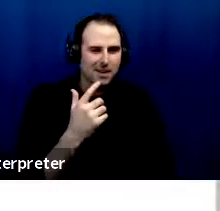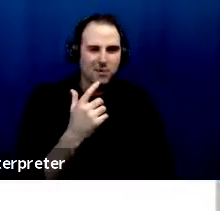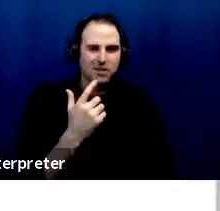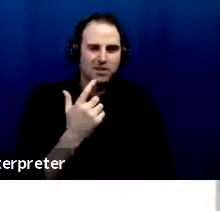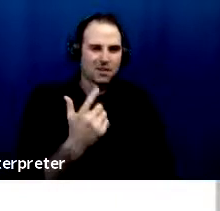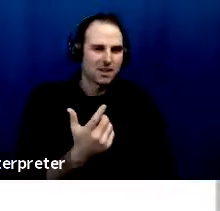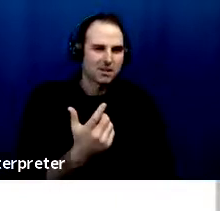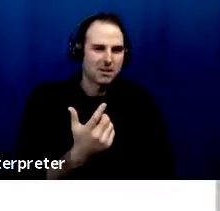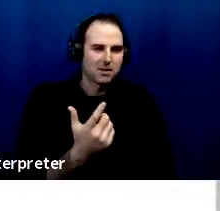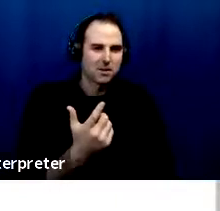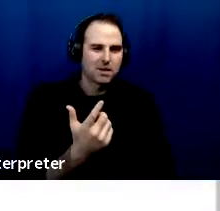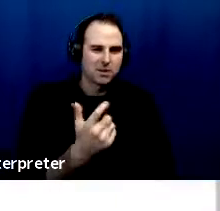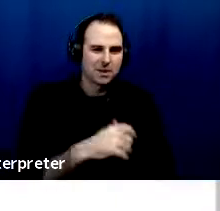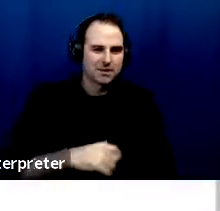time. So this is not really going to benefit me much will it?